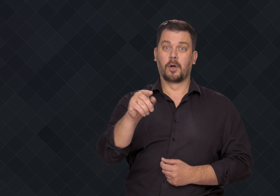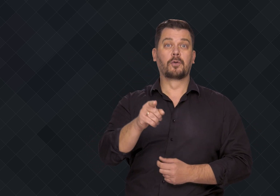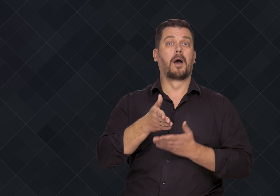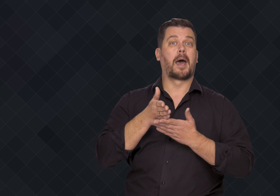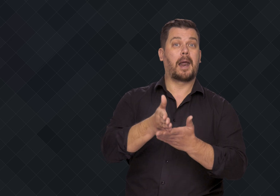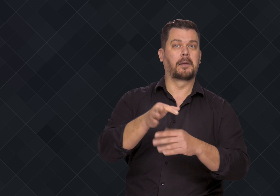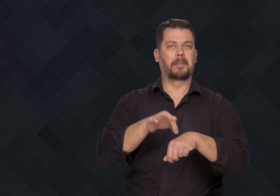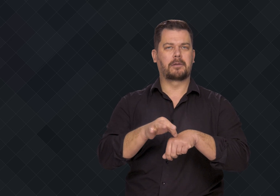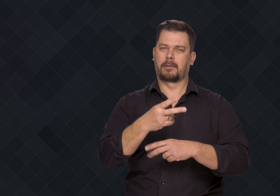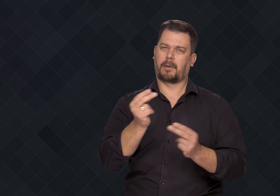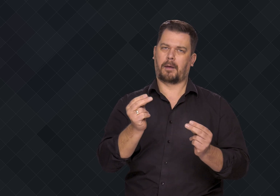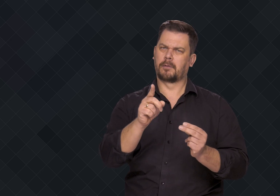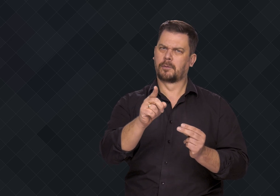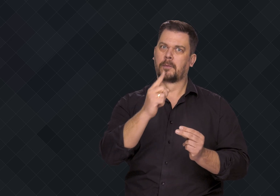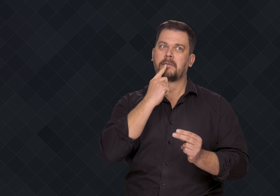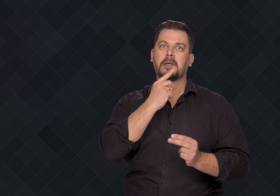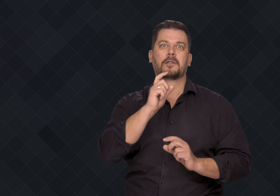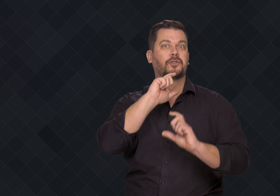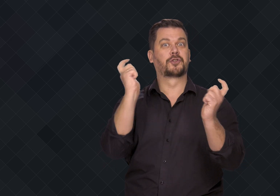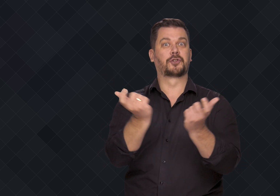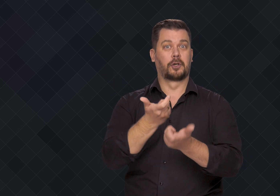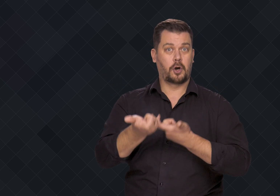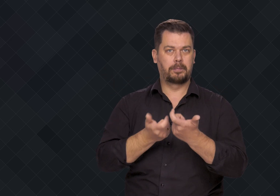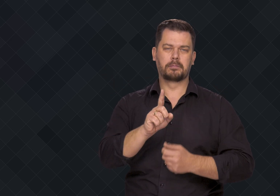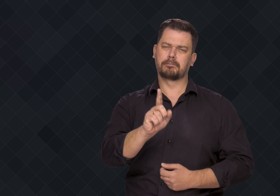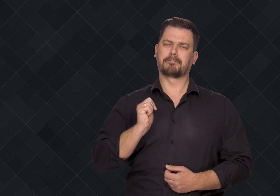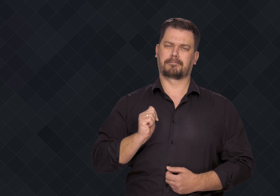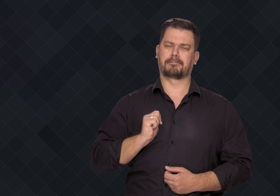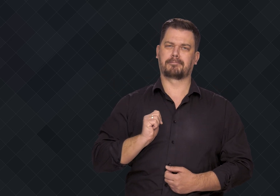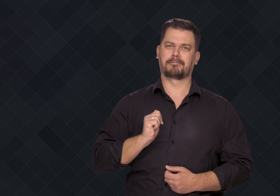this film is not medical advice.